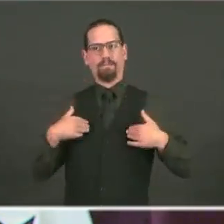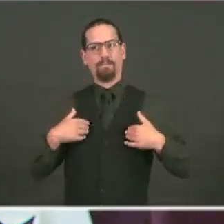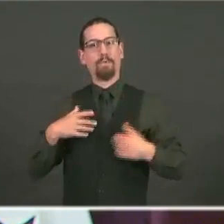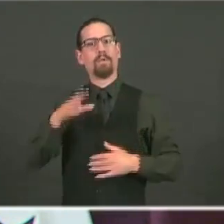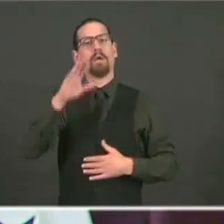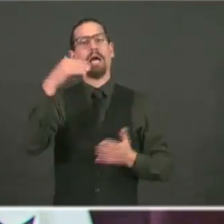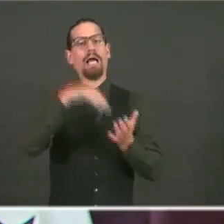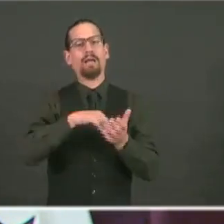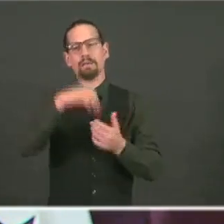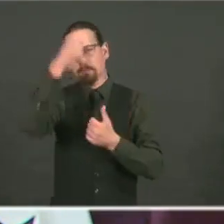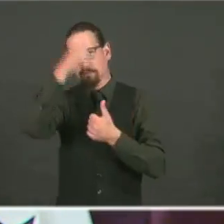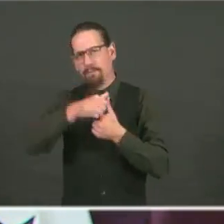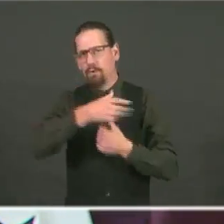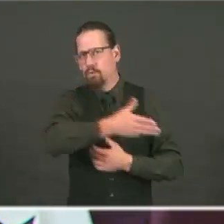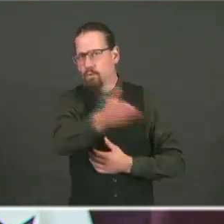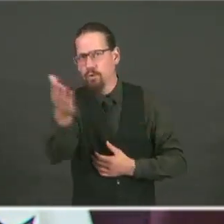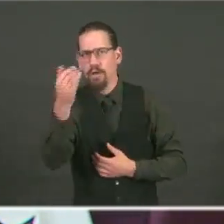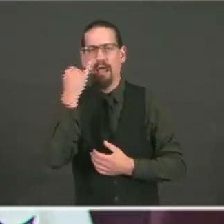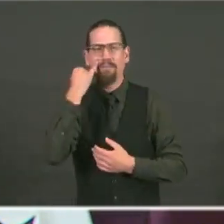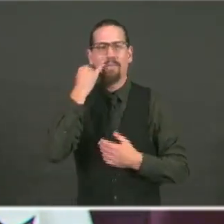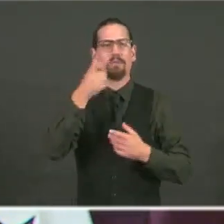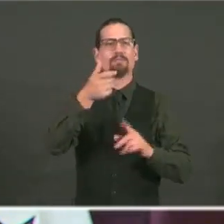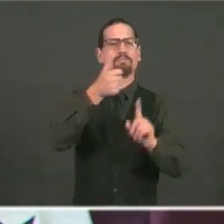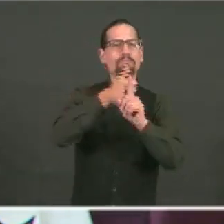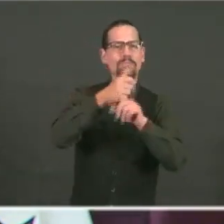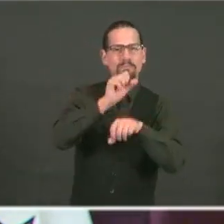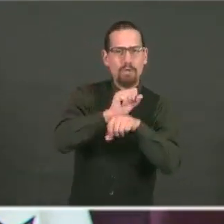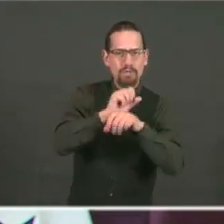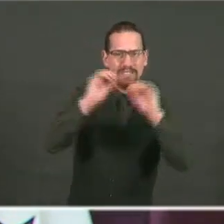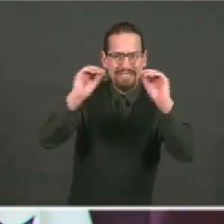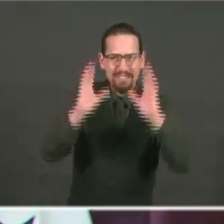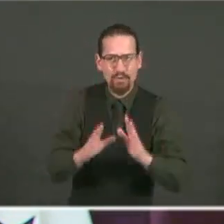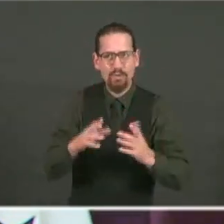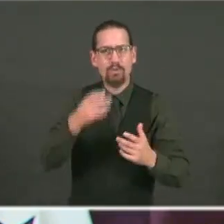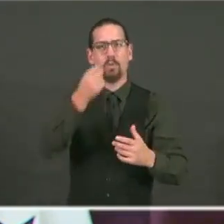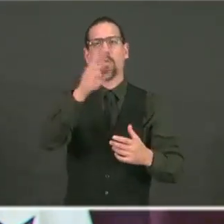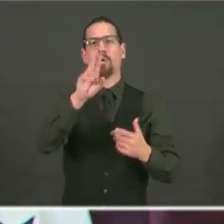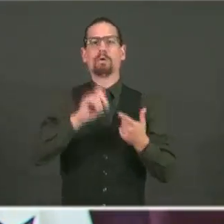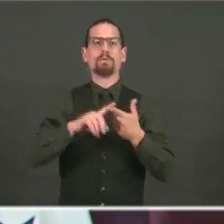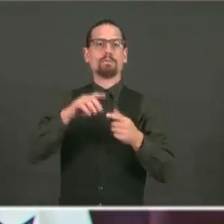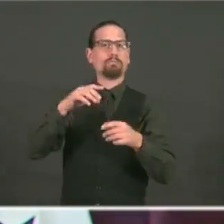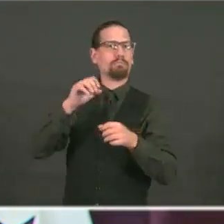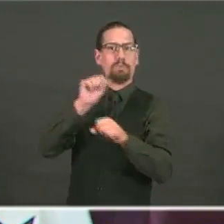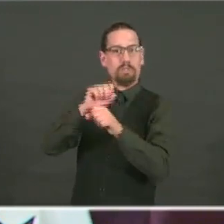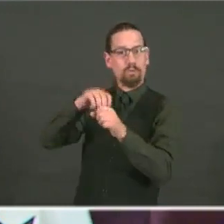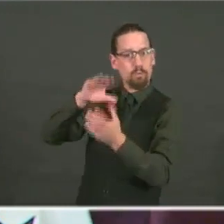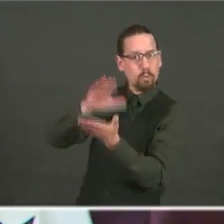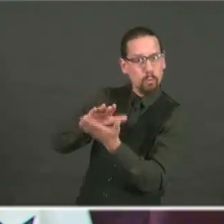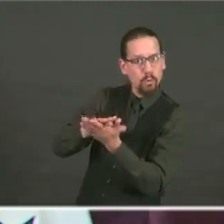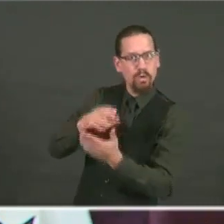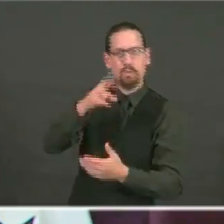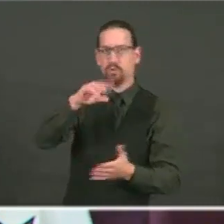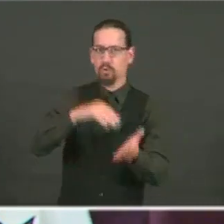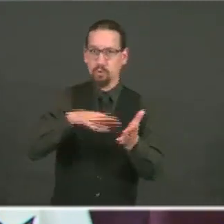SCHOOL SICK. IF YOUR CHILDREN ARE EVEN A LITTLE SICK, IF YOU ARE A